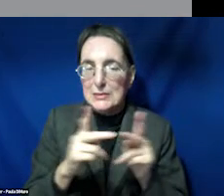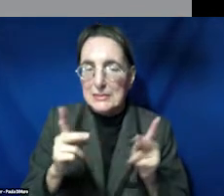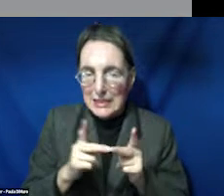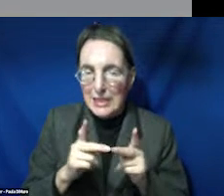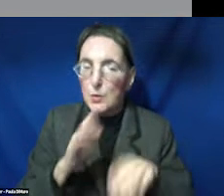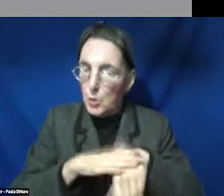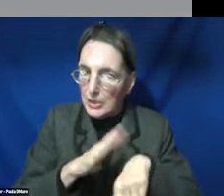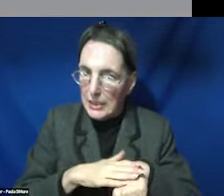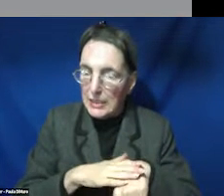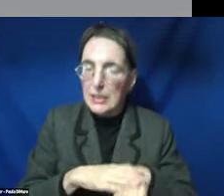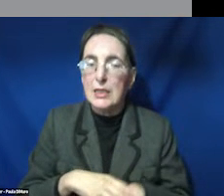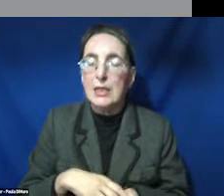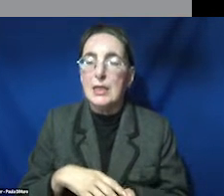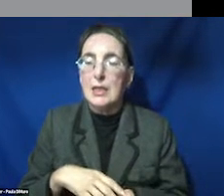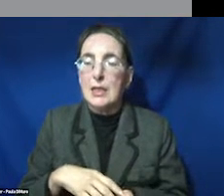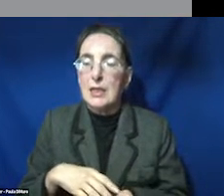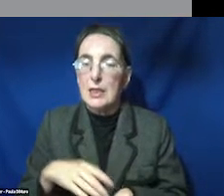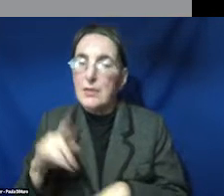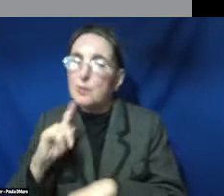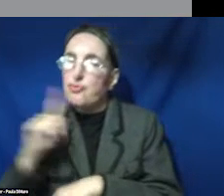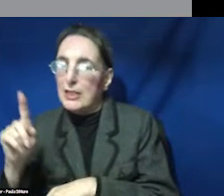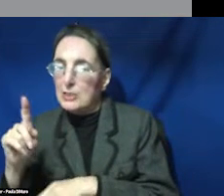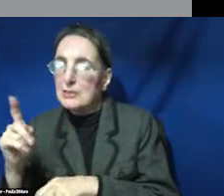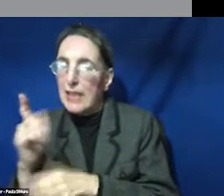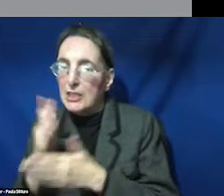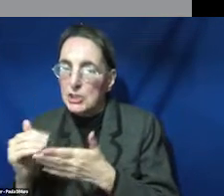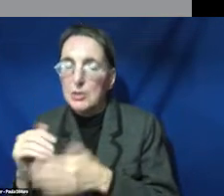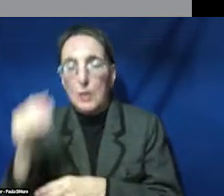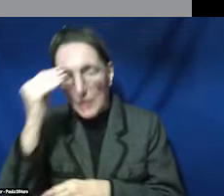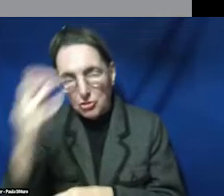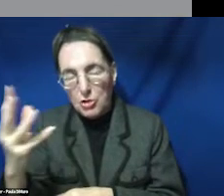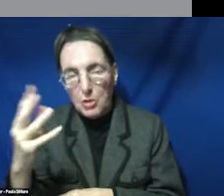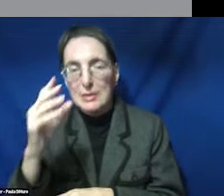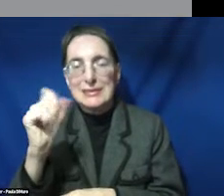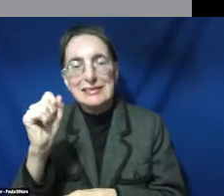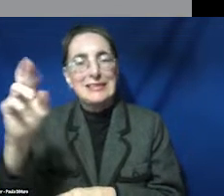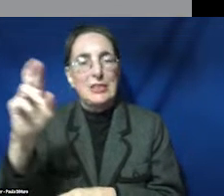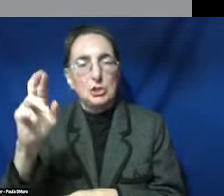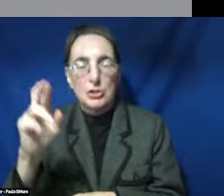But in the real production site, it will let you know that senior personnel cannot get access to the proposal.